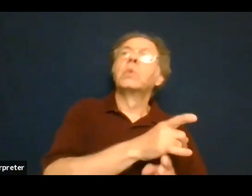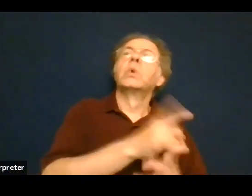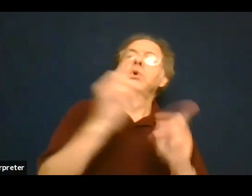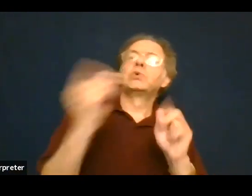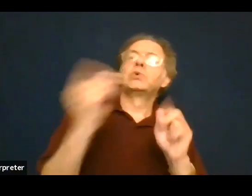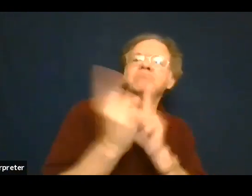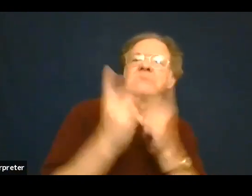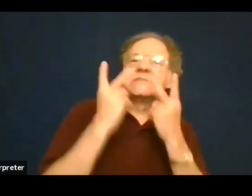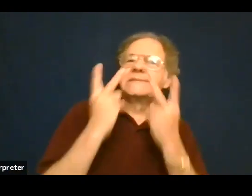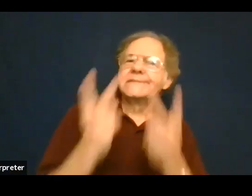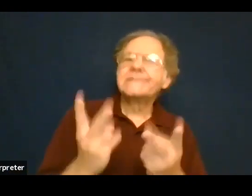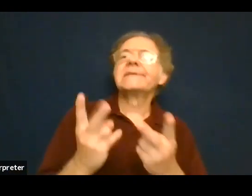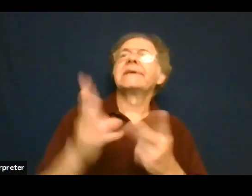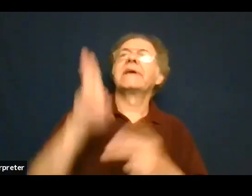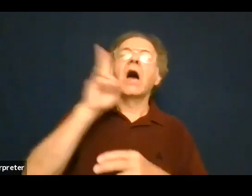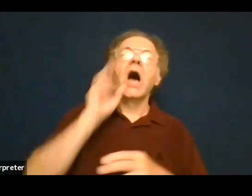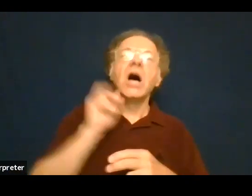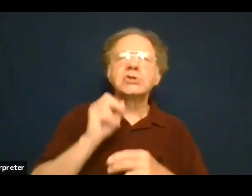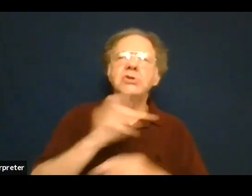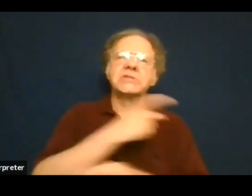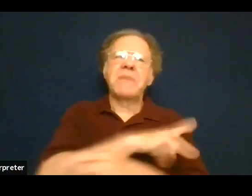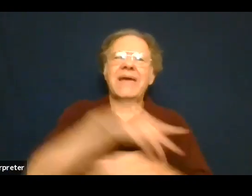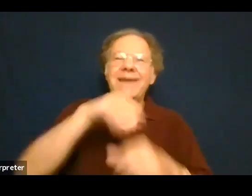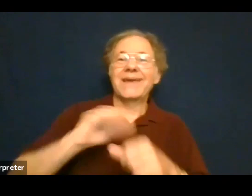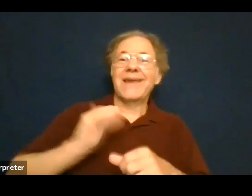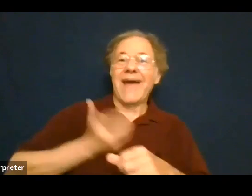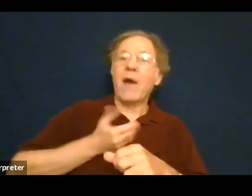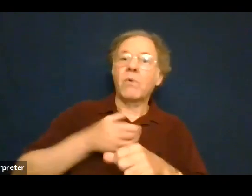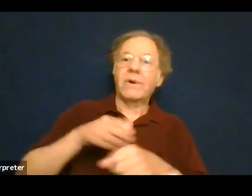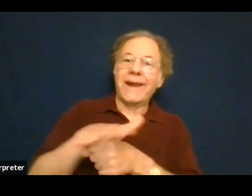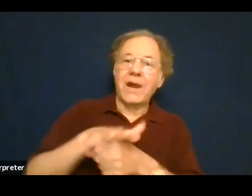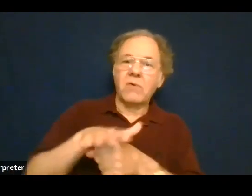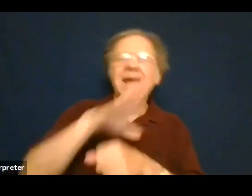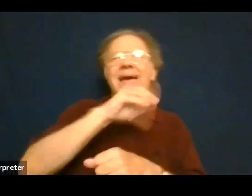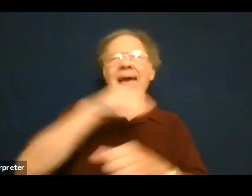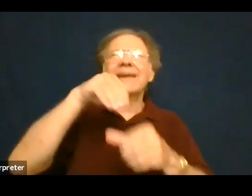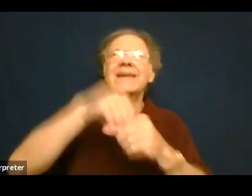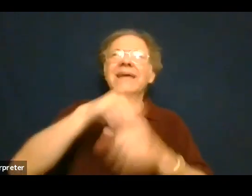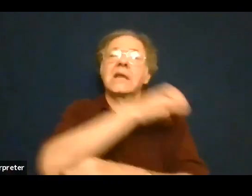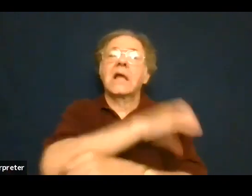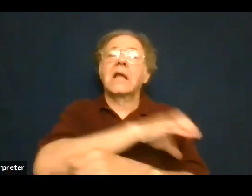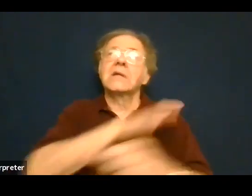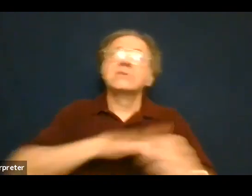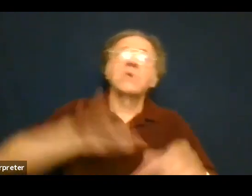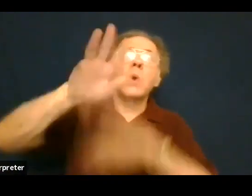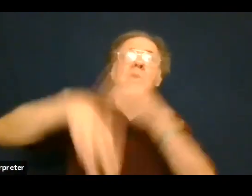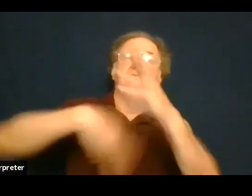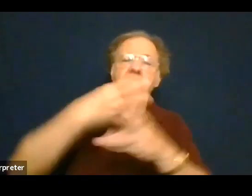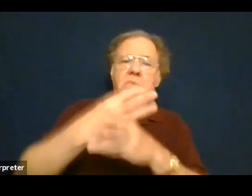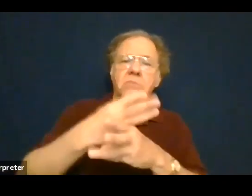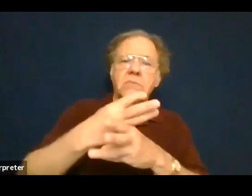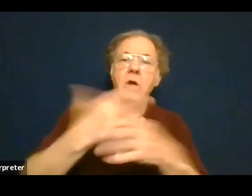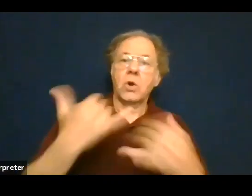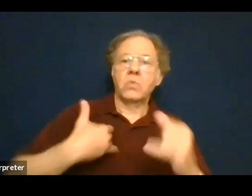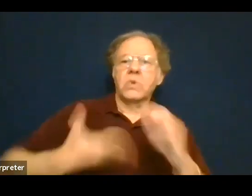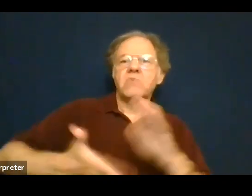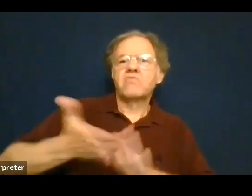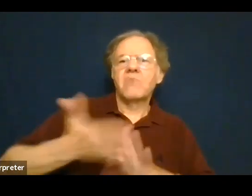and in clinics around the world. And we currently conduct several natural history studies